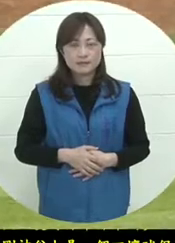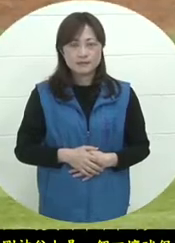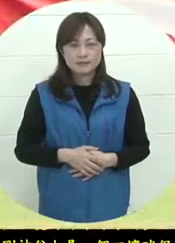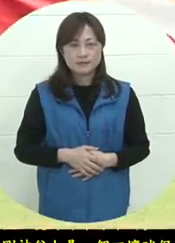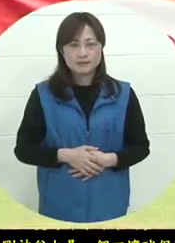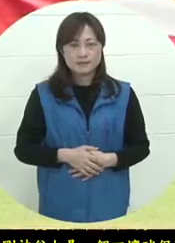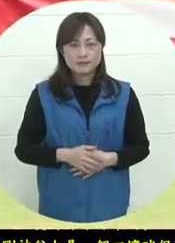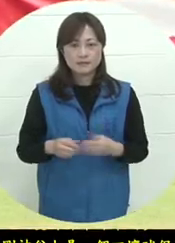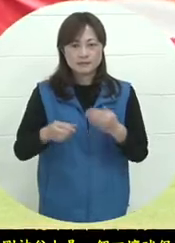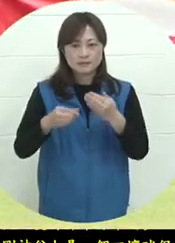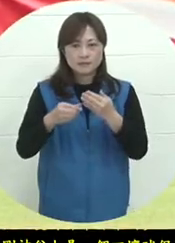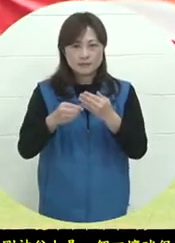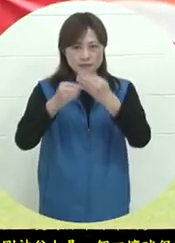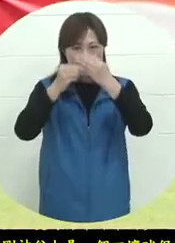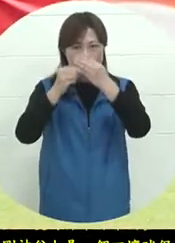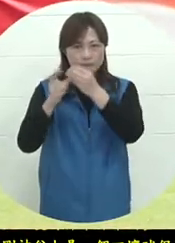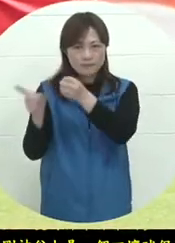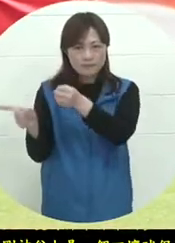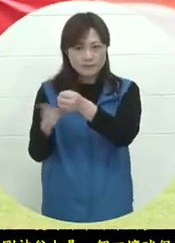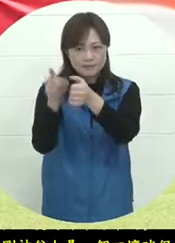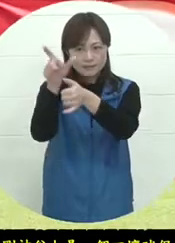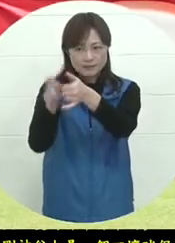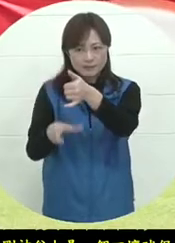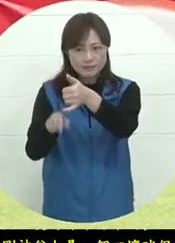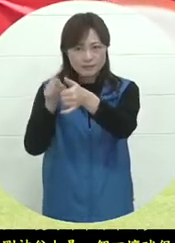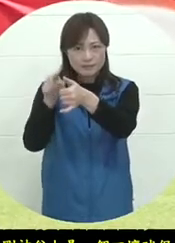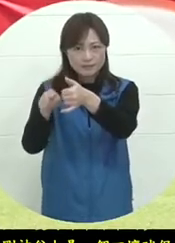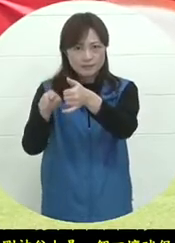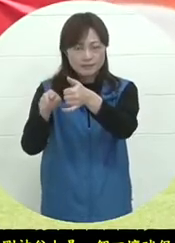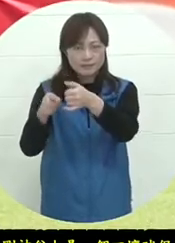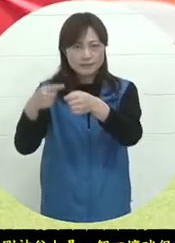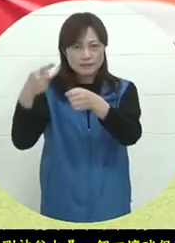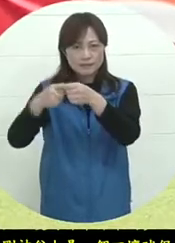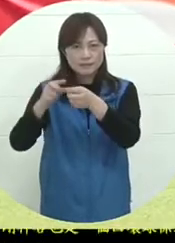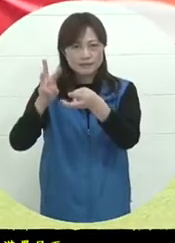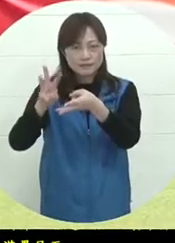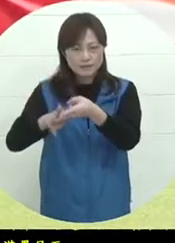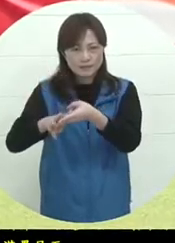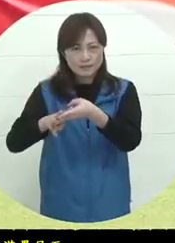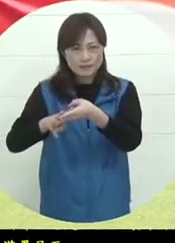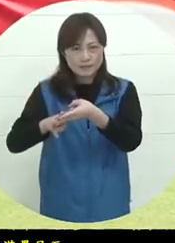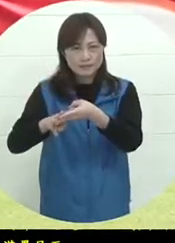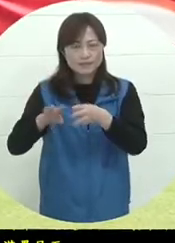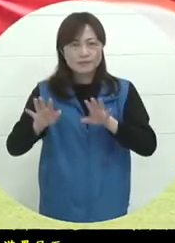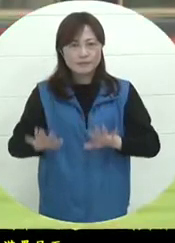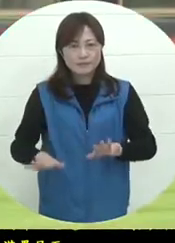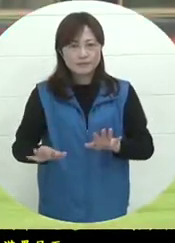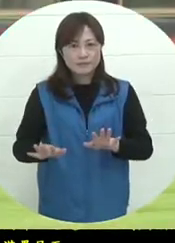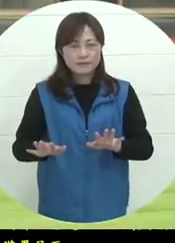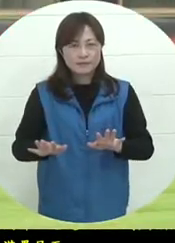The ninth bat , Yoneda Yuki, had to come up at this time. With two outs and a duel with the pitcher, the number of pitches was one good and one bad.